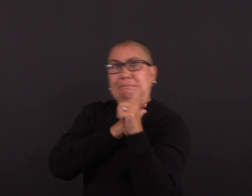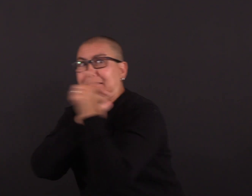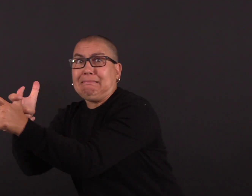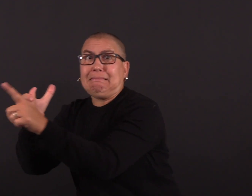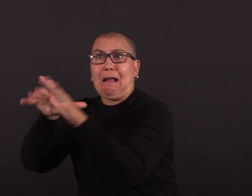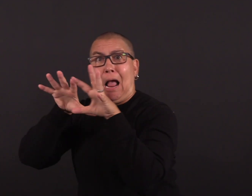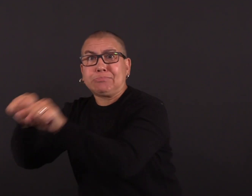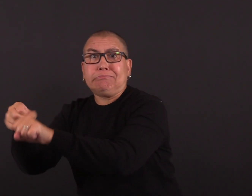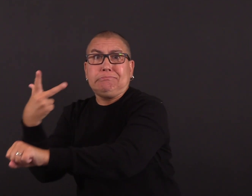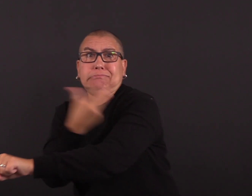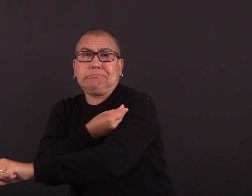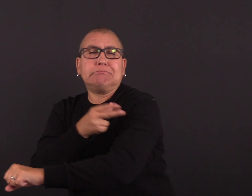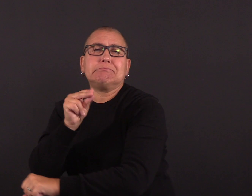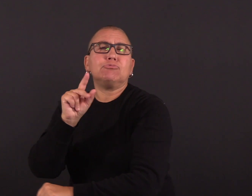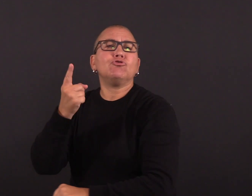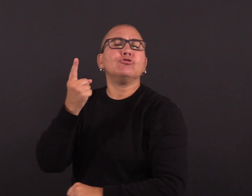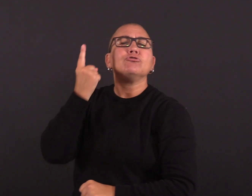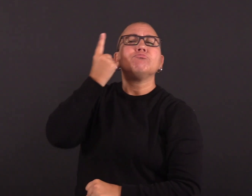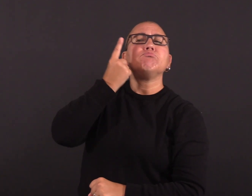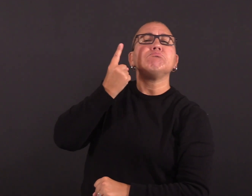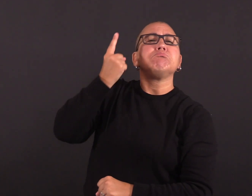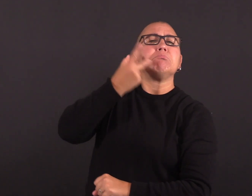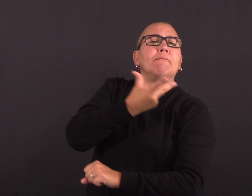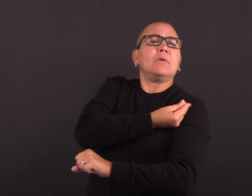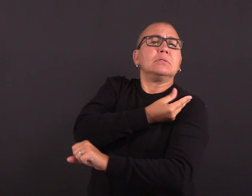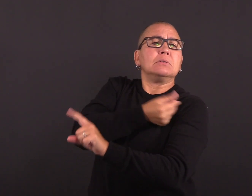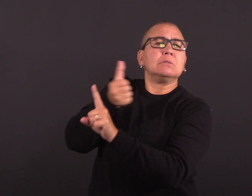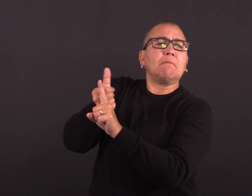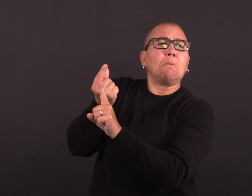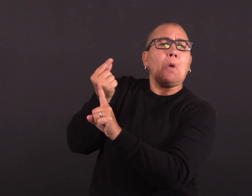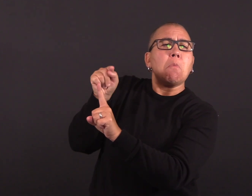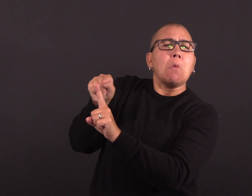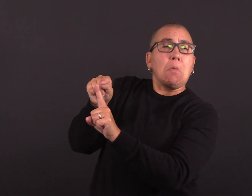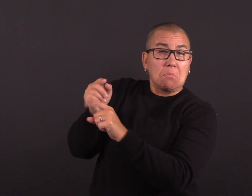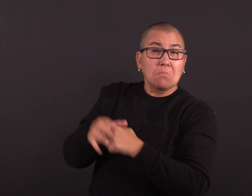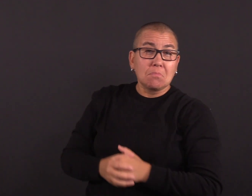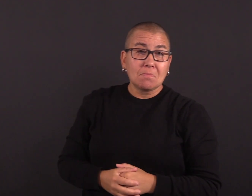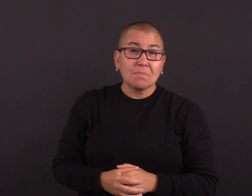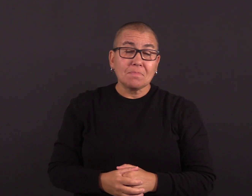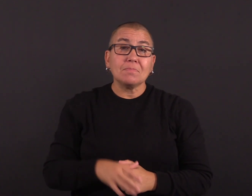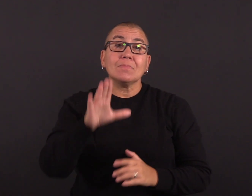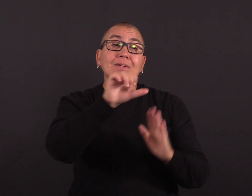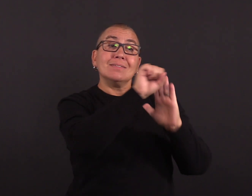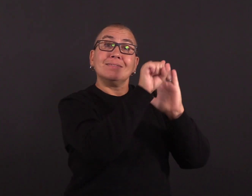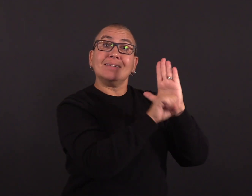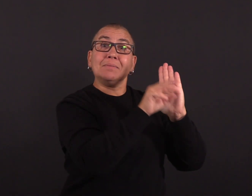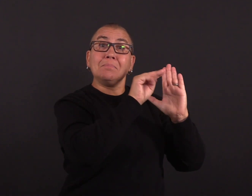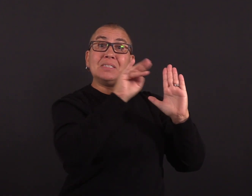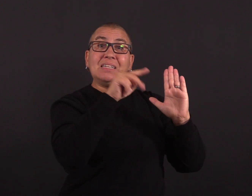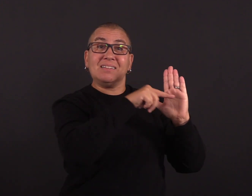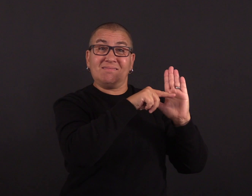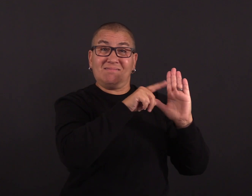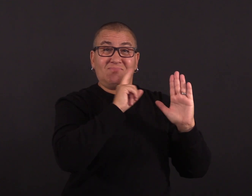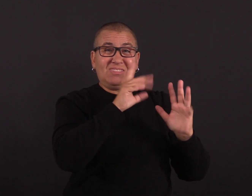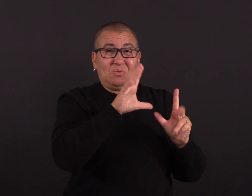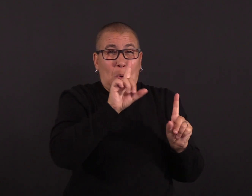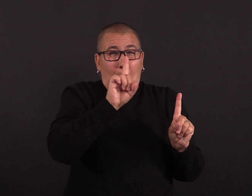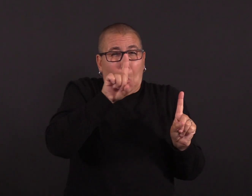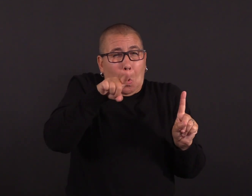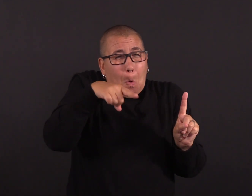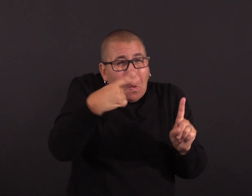against older omicron coronavirus strains. Appointments and supplies of prior versions